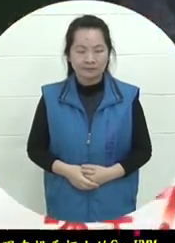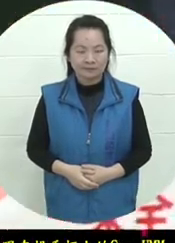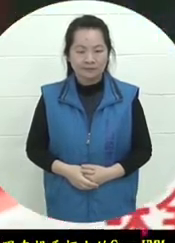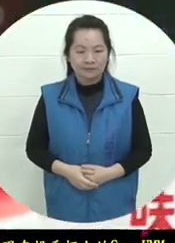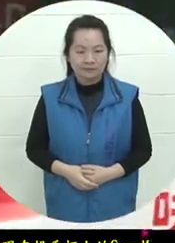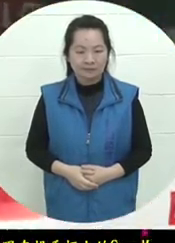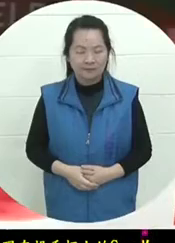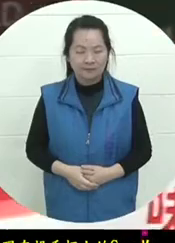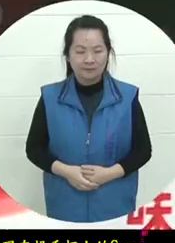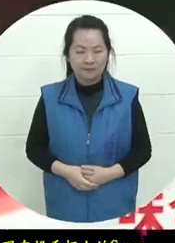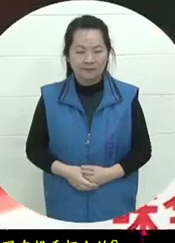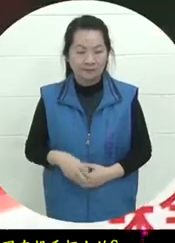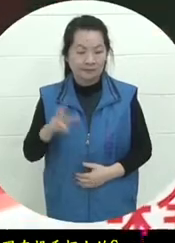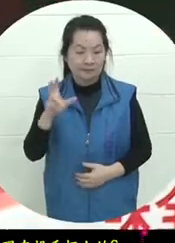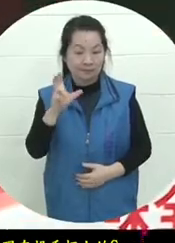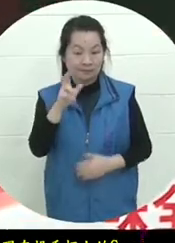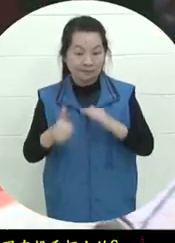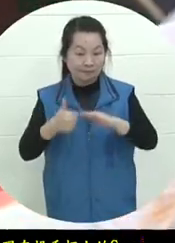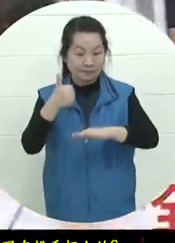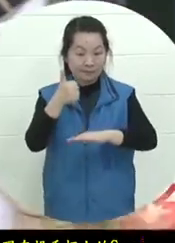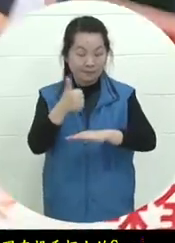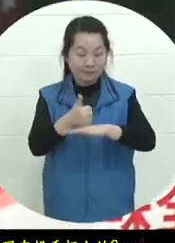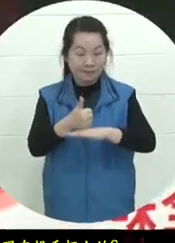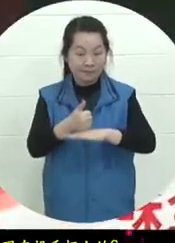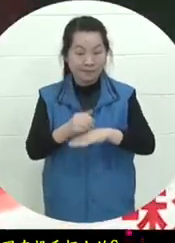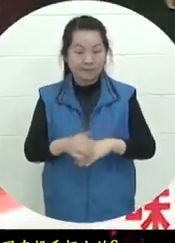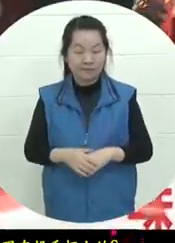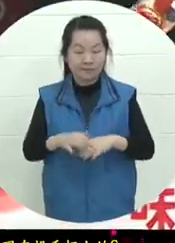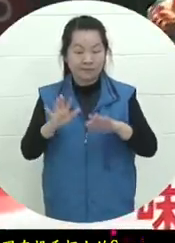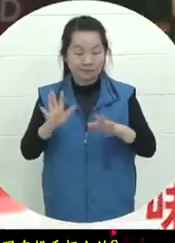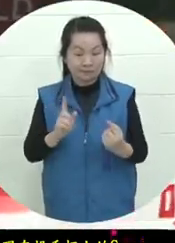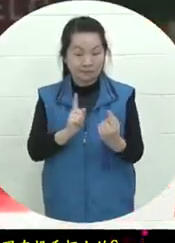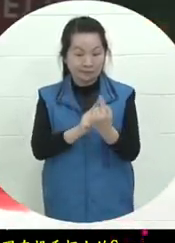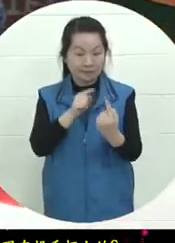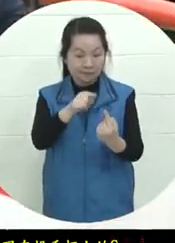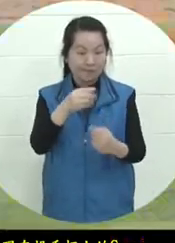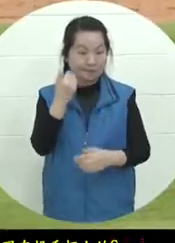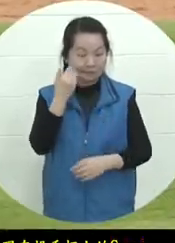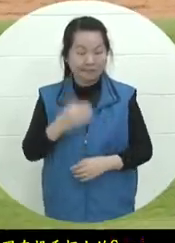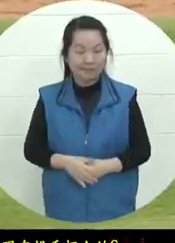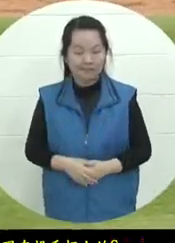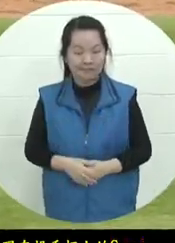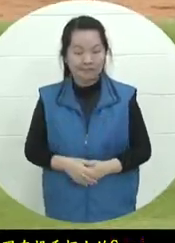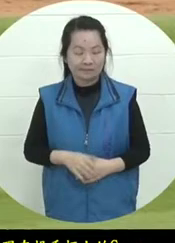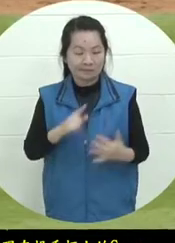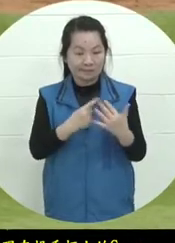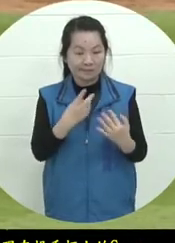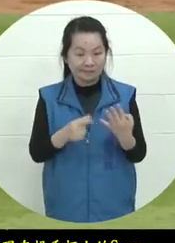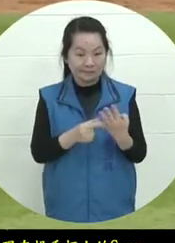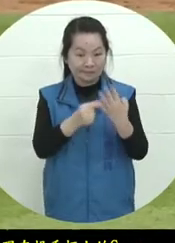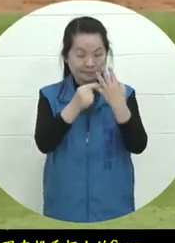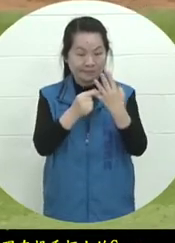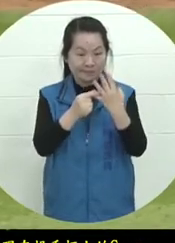had to face the Japanese batter in the inning just after the plate. It was Nakano Kohei who occupied the fourth at bat. He